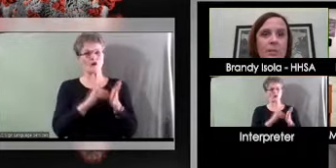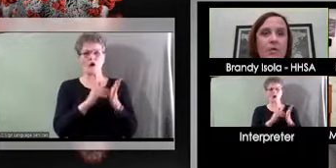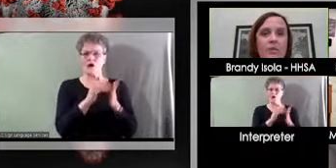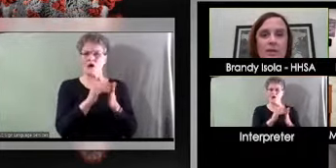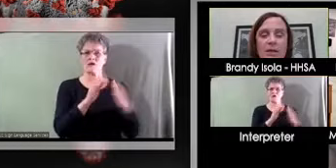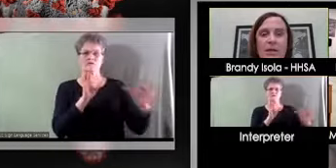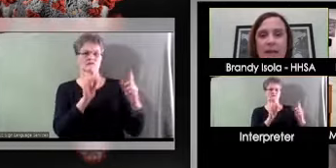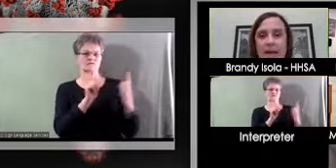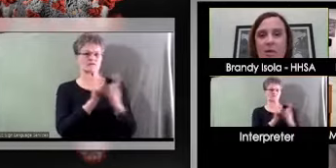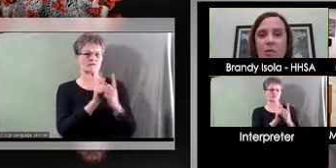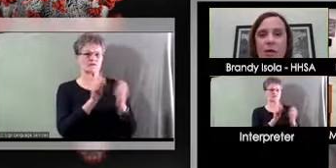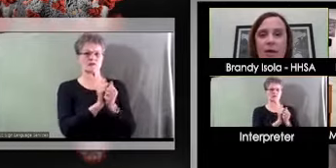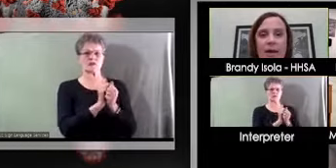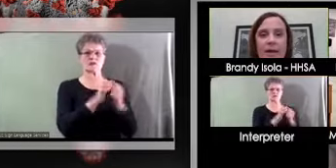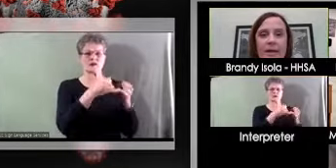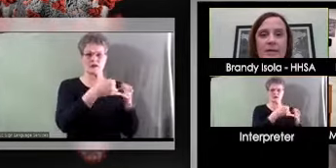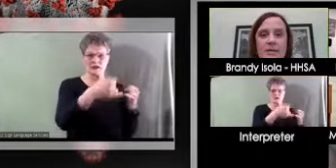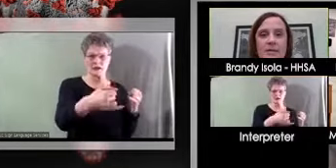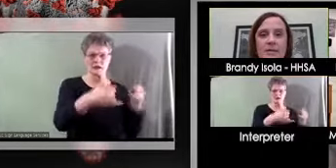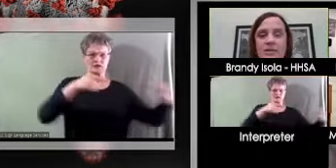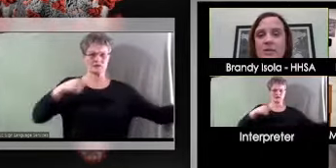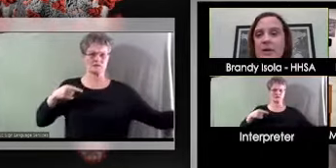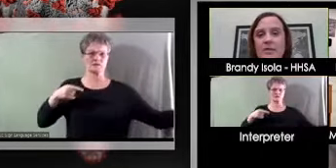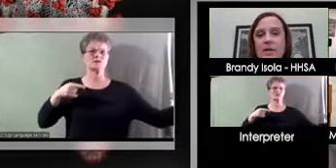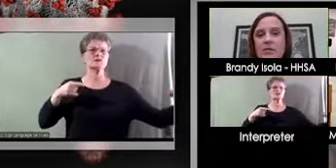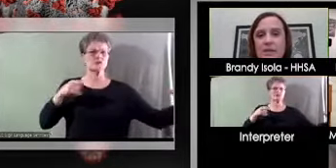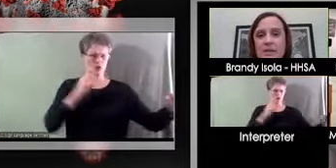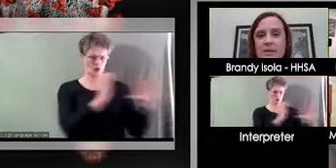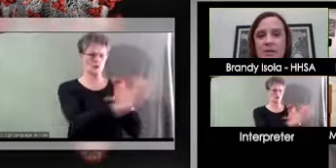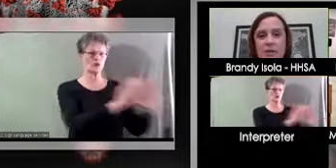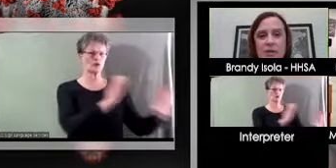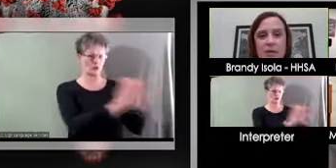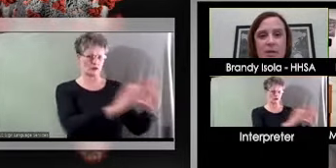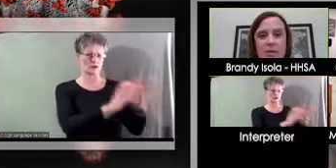more vigilantly now and it's just kind of an interesting situation because